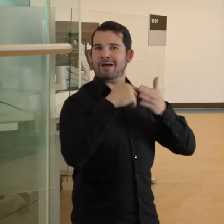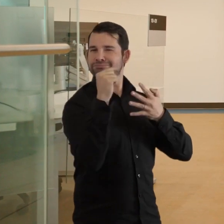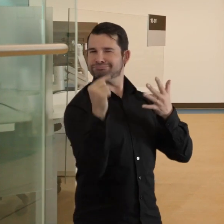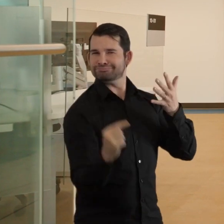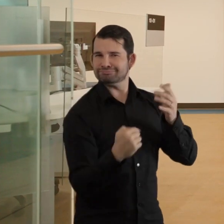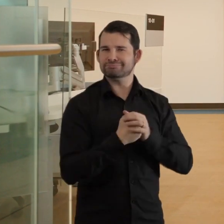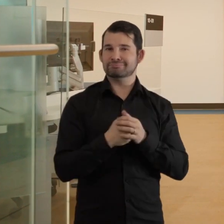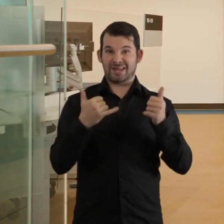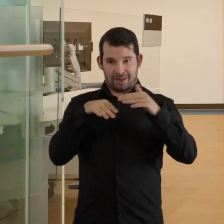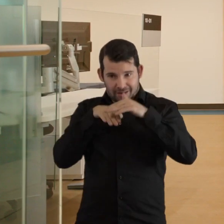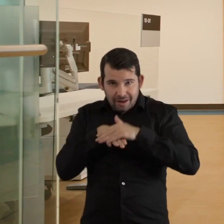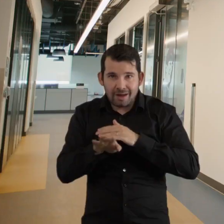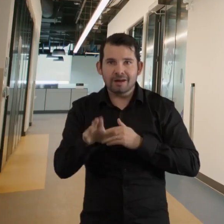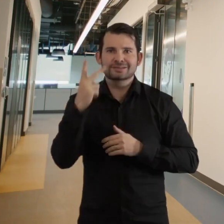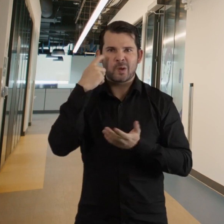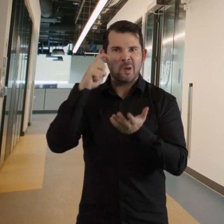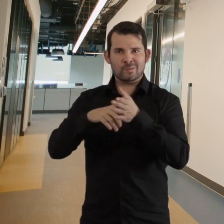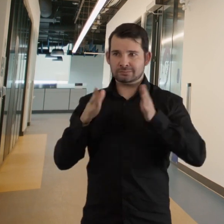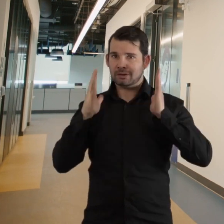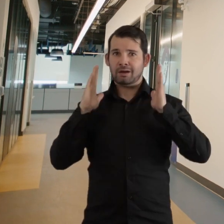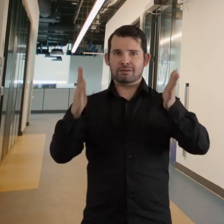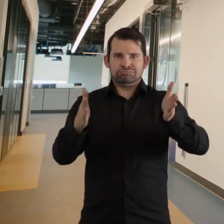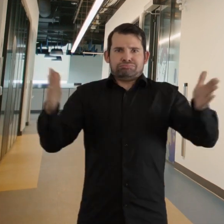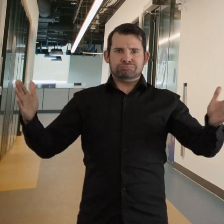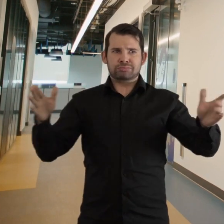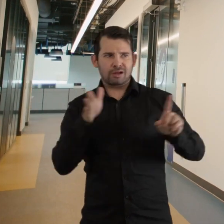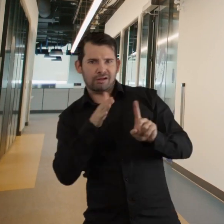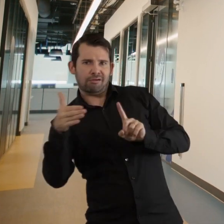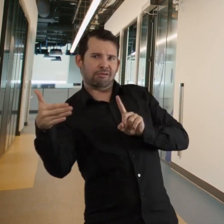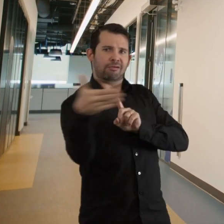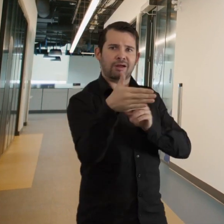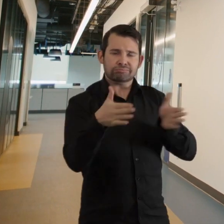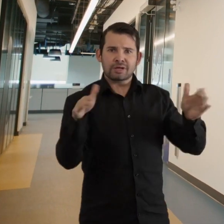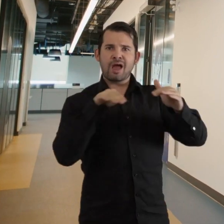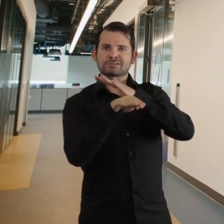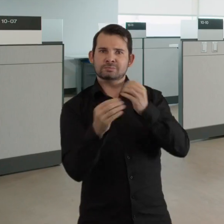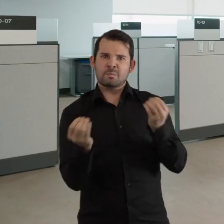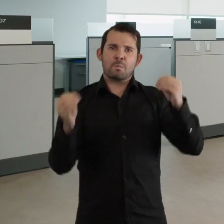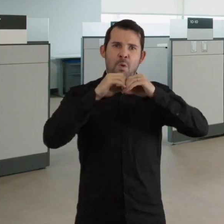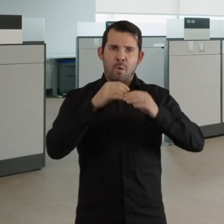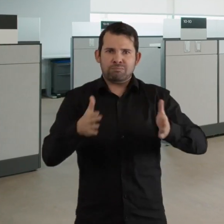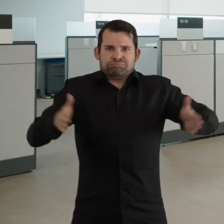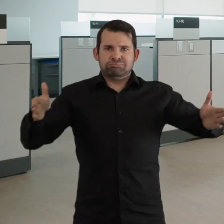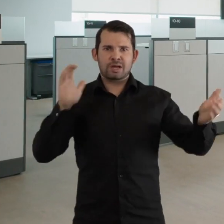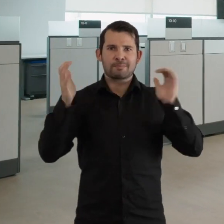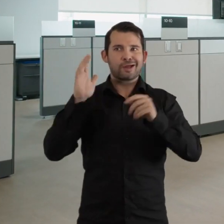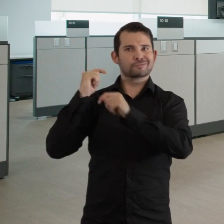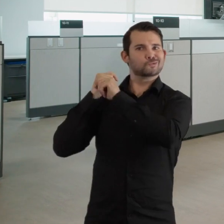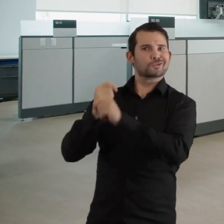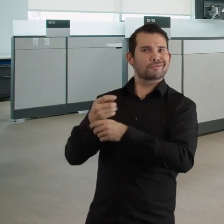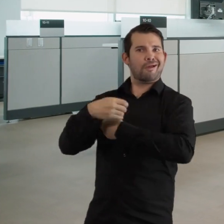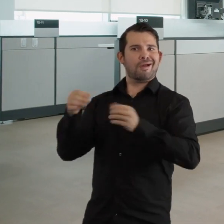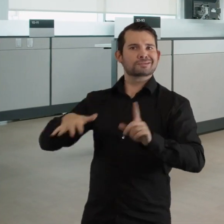As we enter the space you'll notice the corridor clearances, turning radius and access is more spacious than a traditional office space.